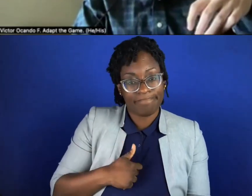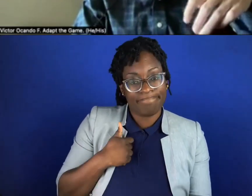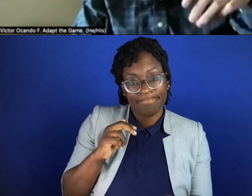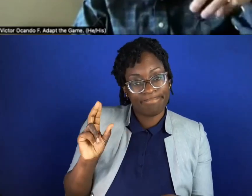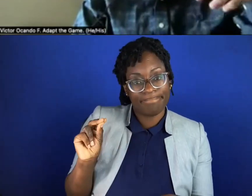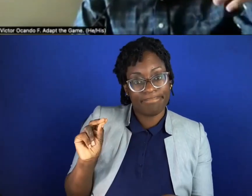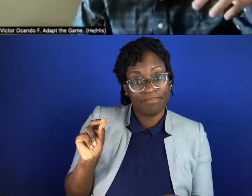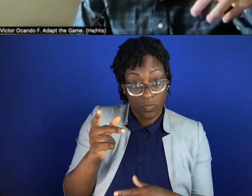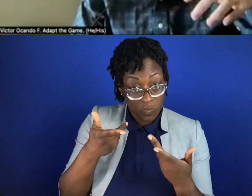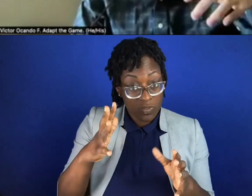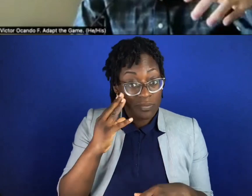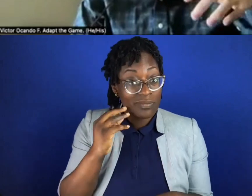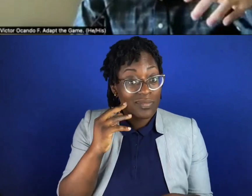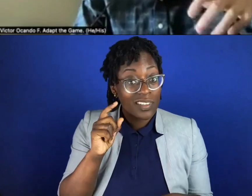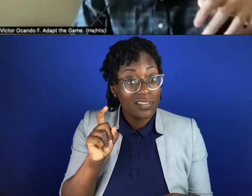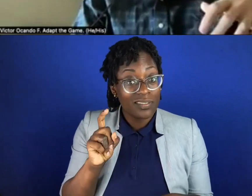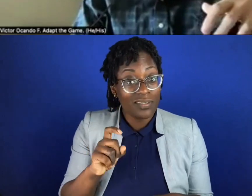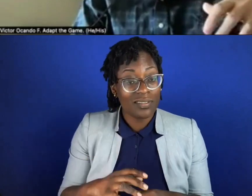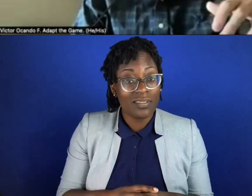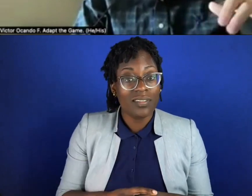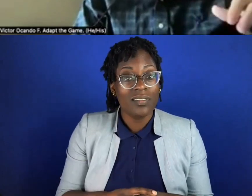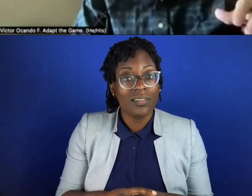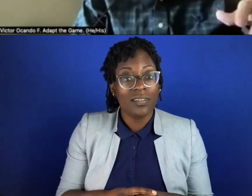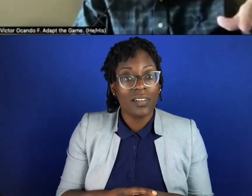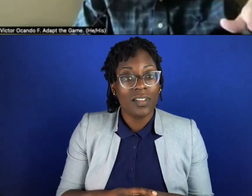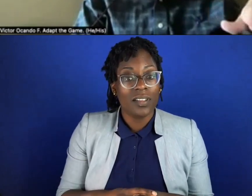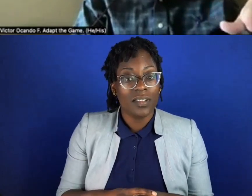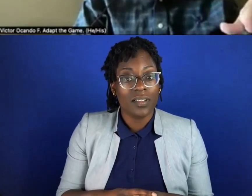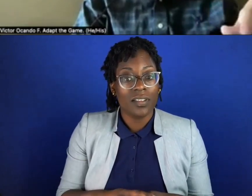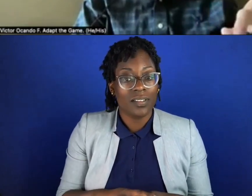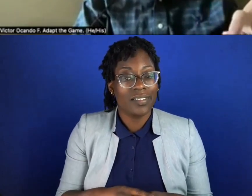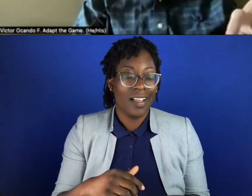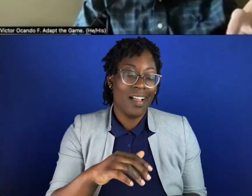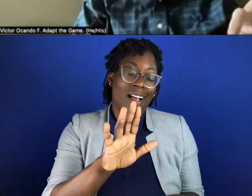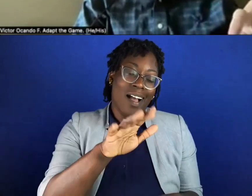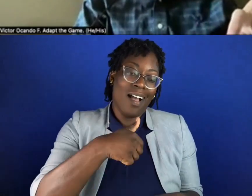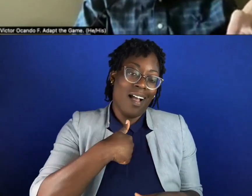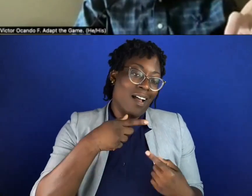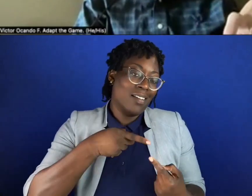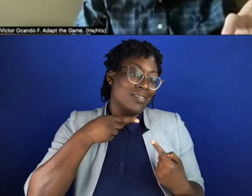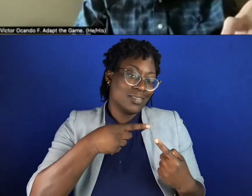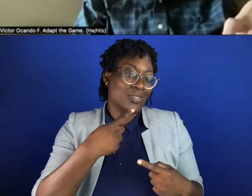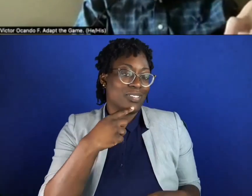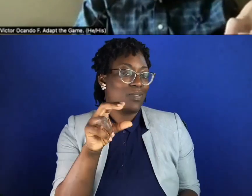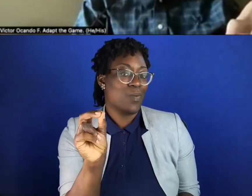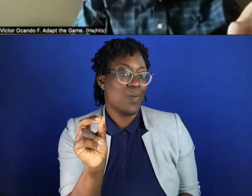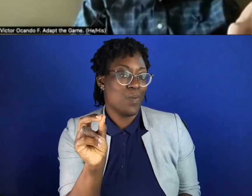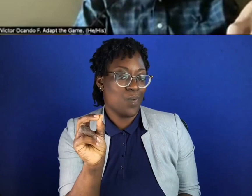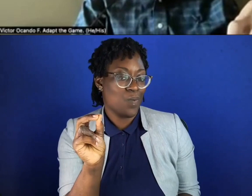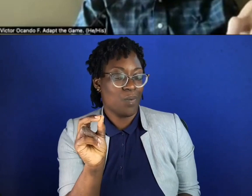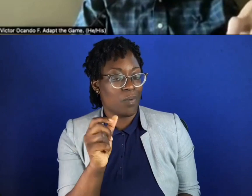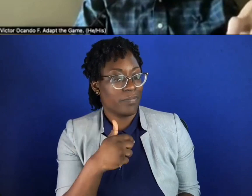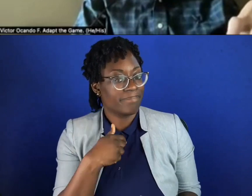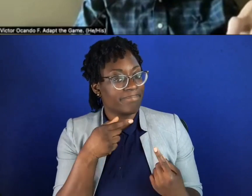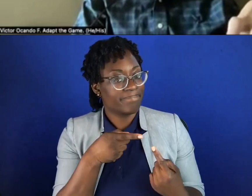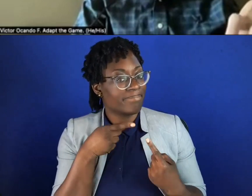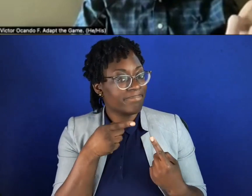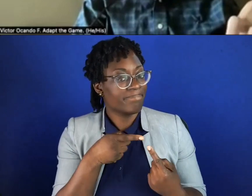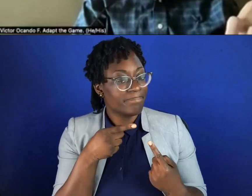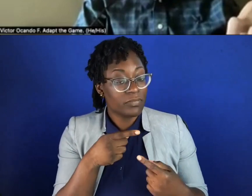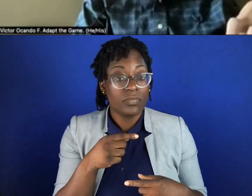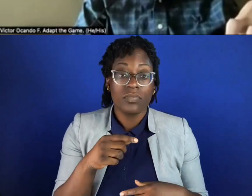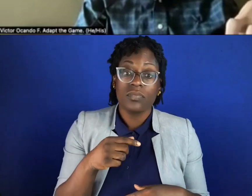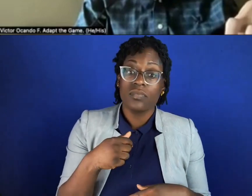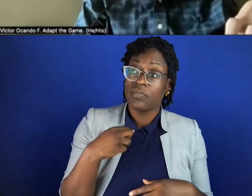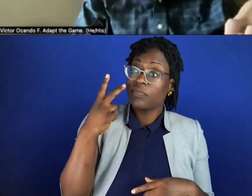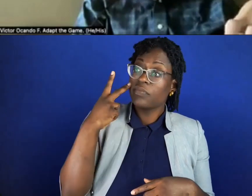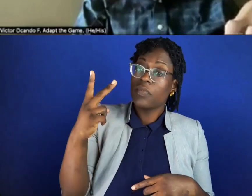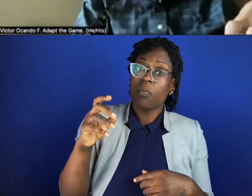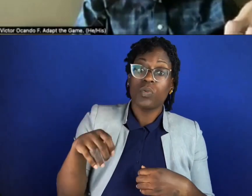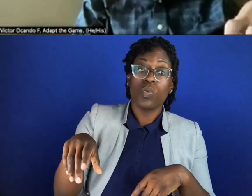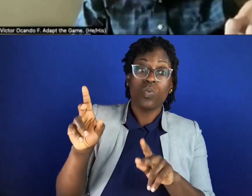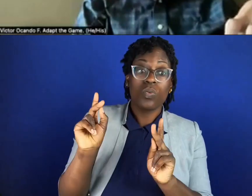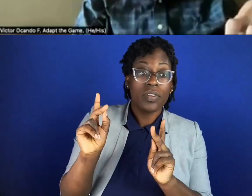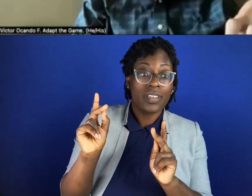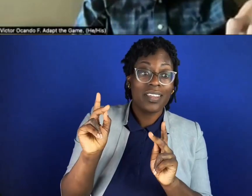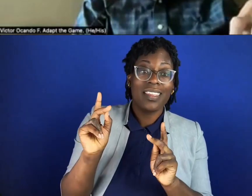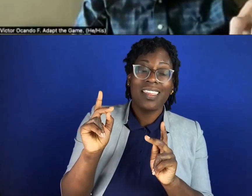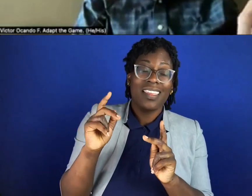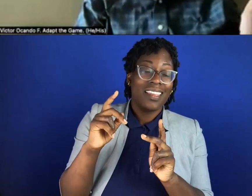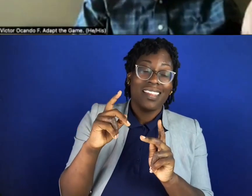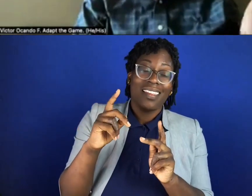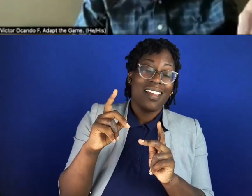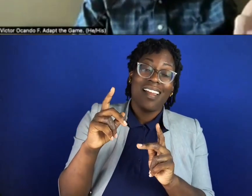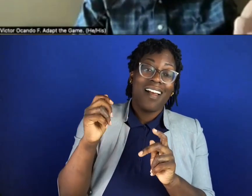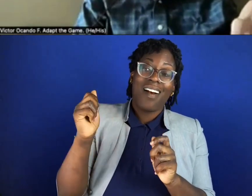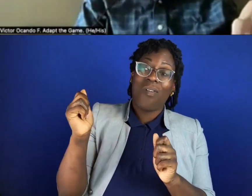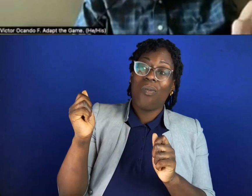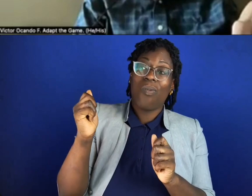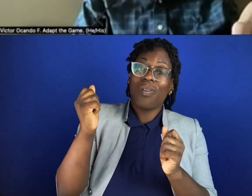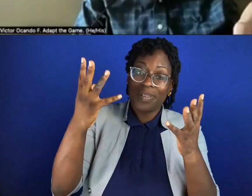Well, I have a hard time saying no because I see an opportunity in each situation. So,